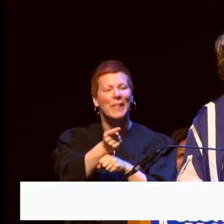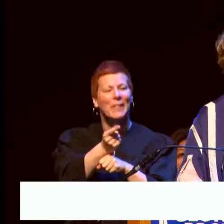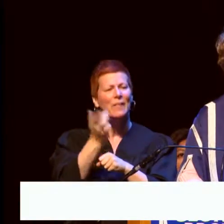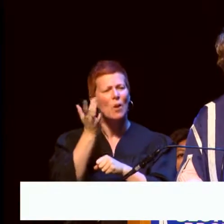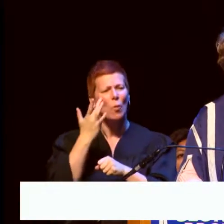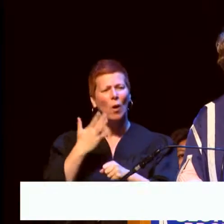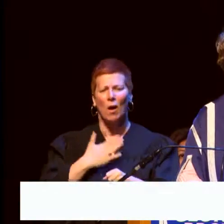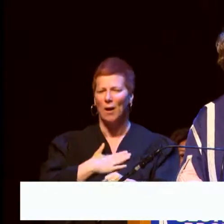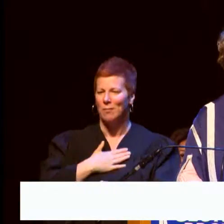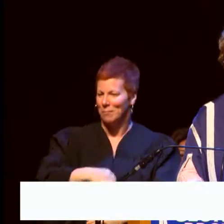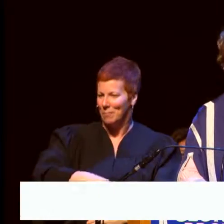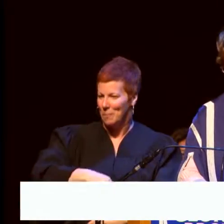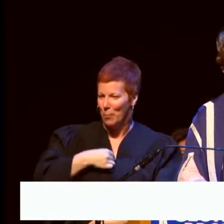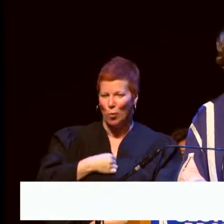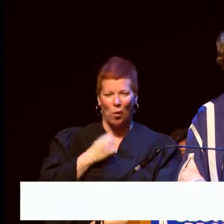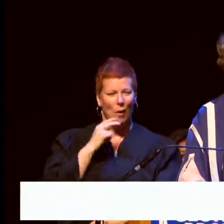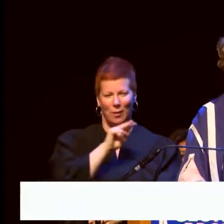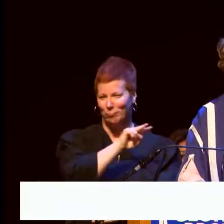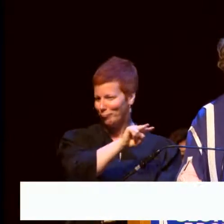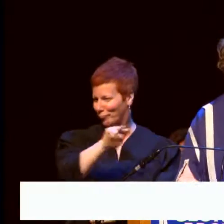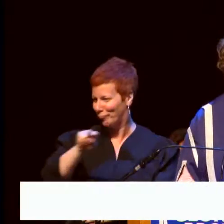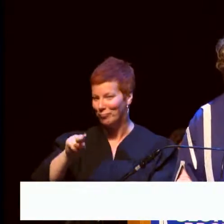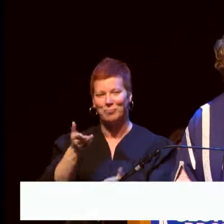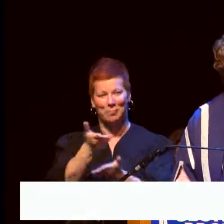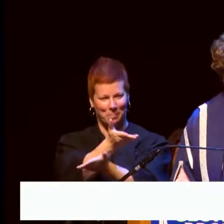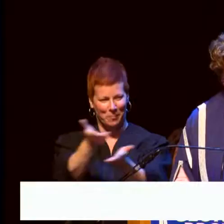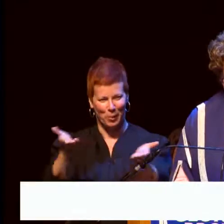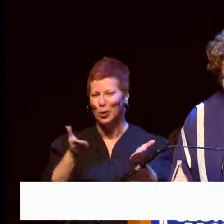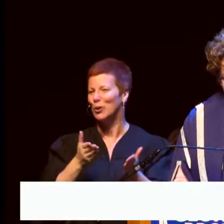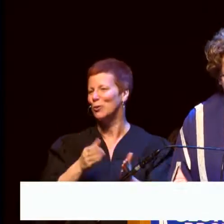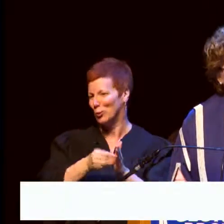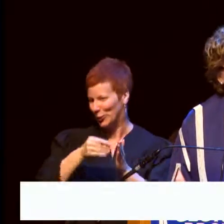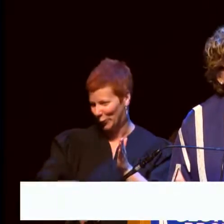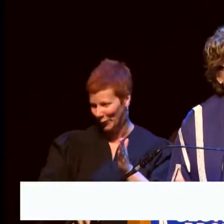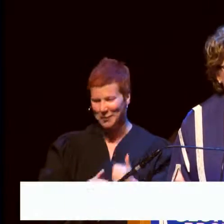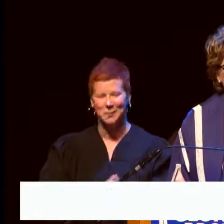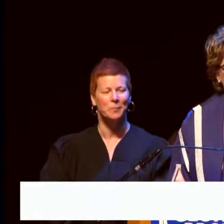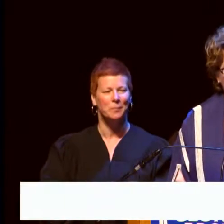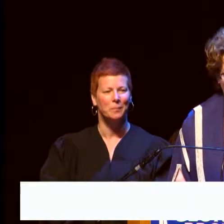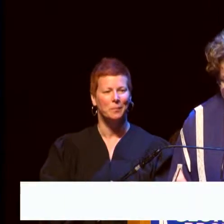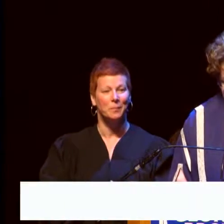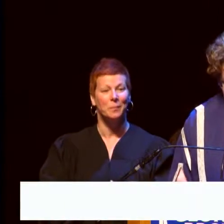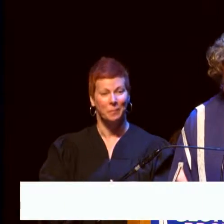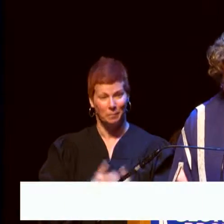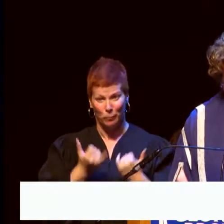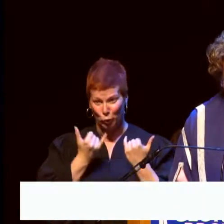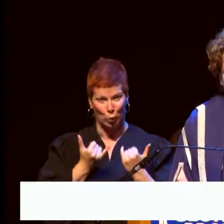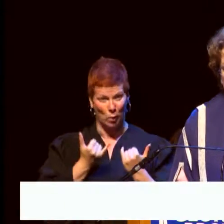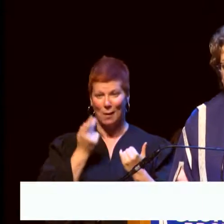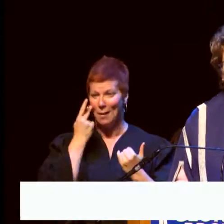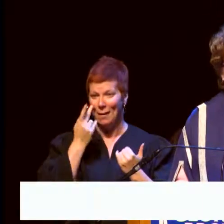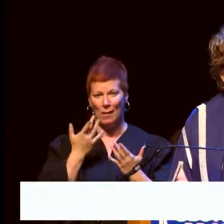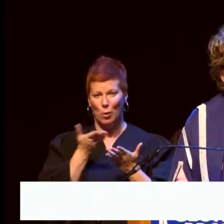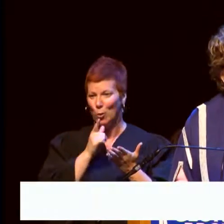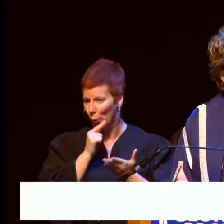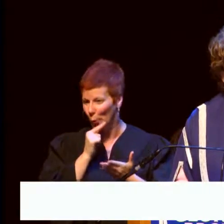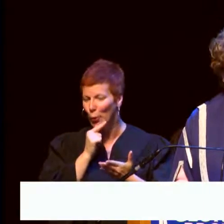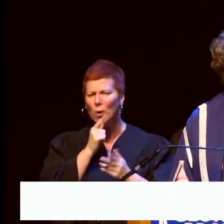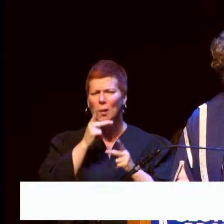WITH SUCH PRIDE AND YOU OUR STUDENTS. BEFORE ME TODAY, I SEE INNOVATORS AND PROBLEM SOLVE VERS,